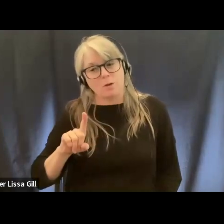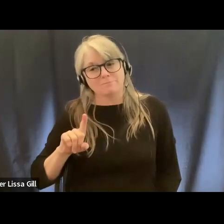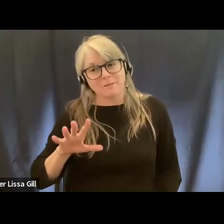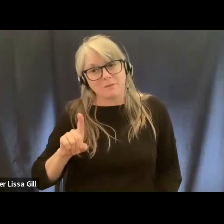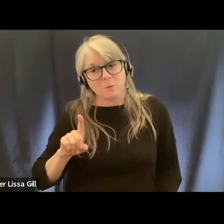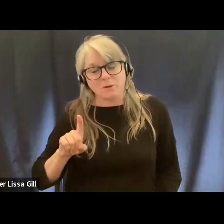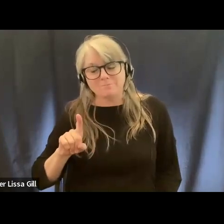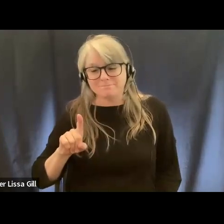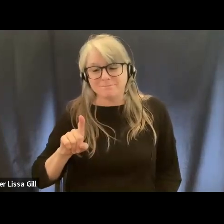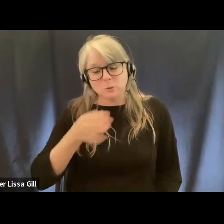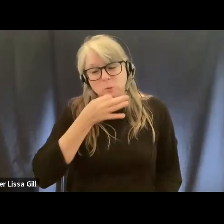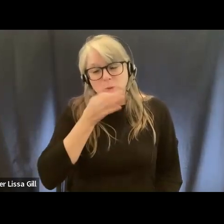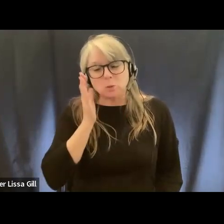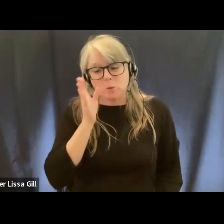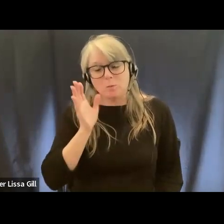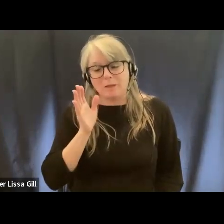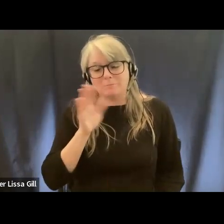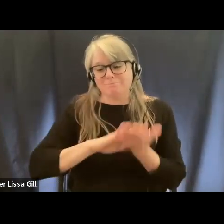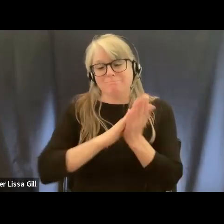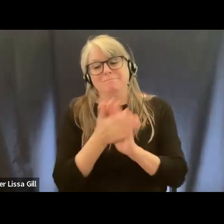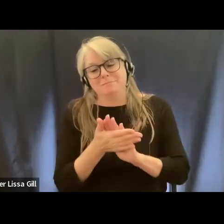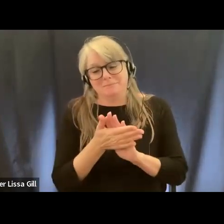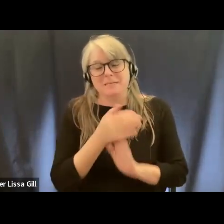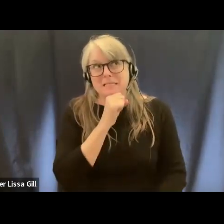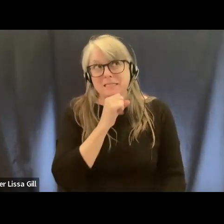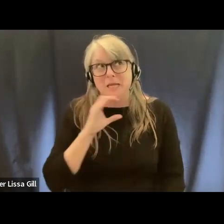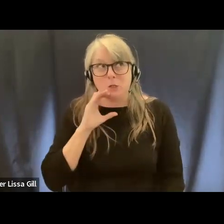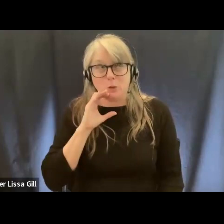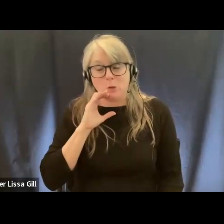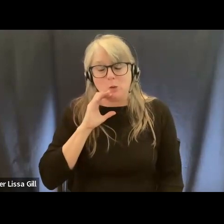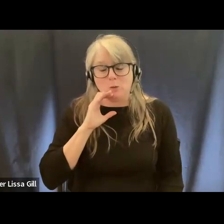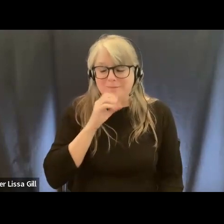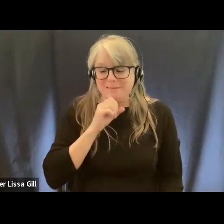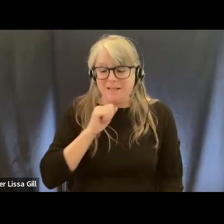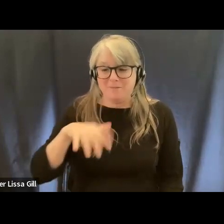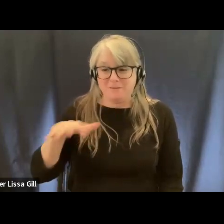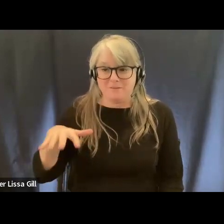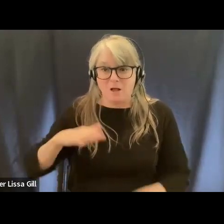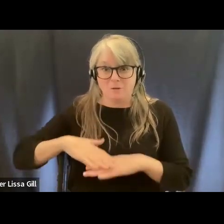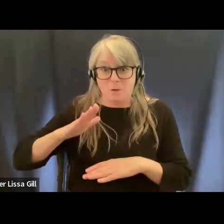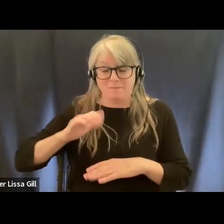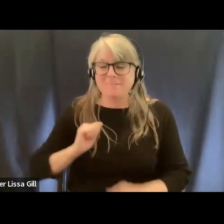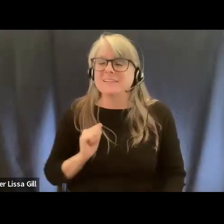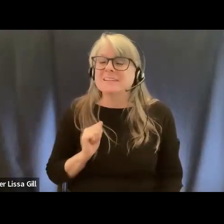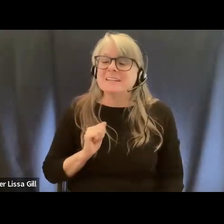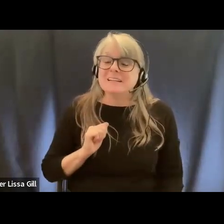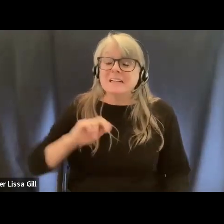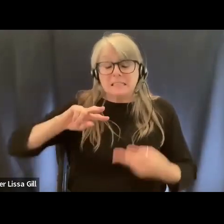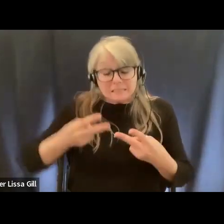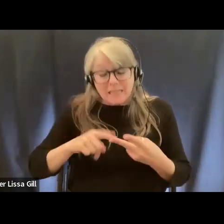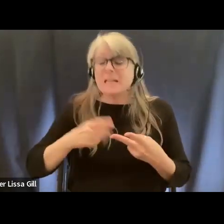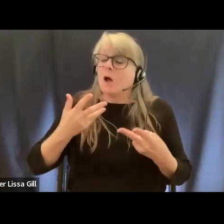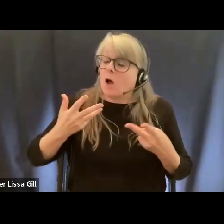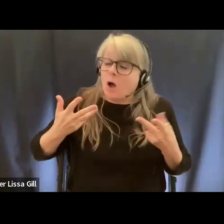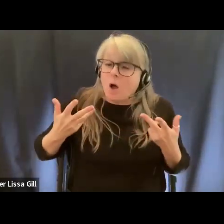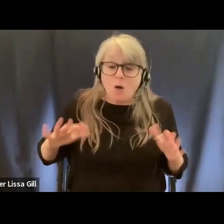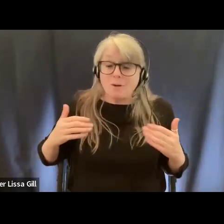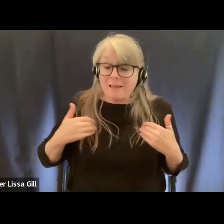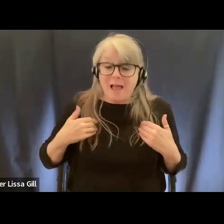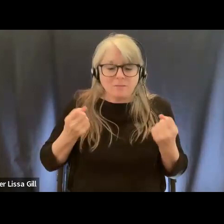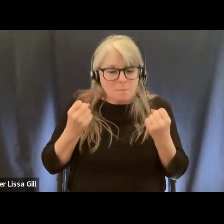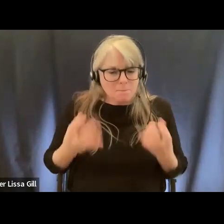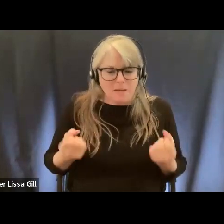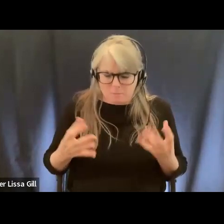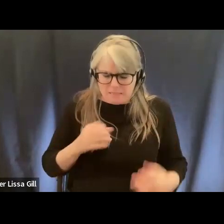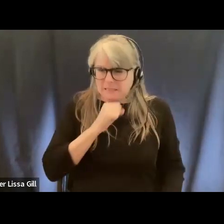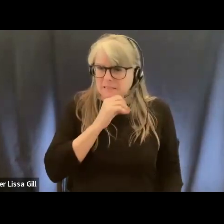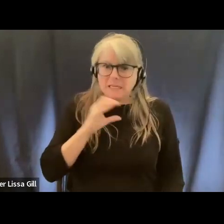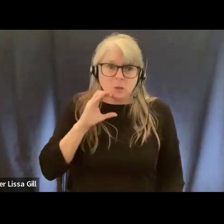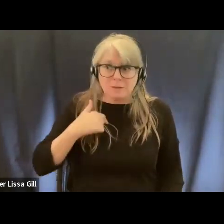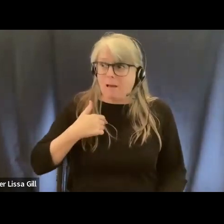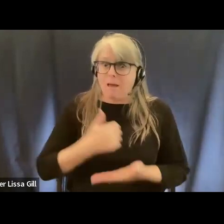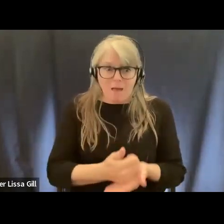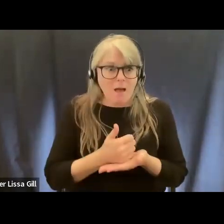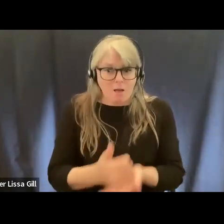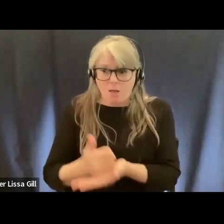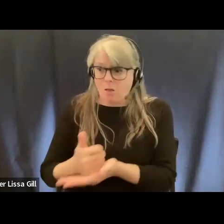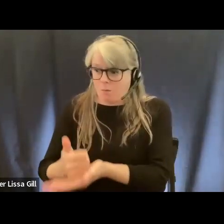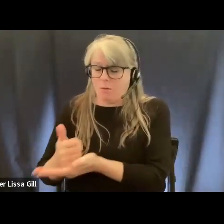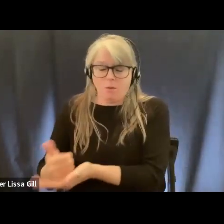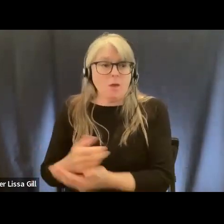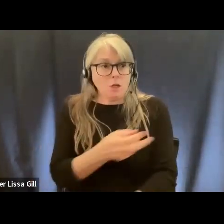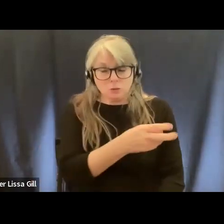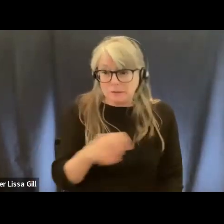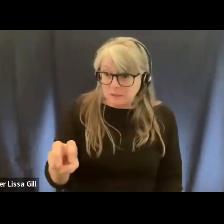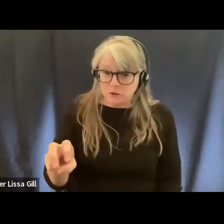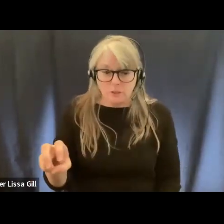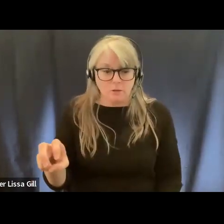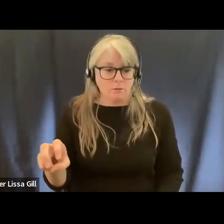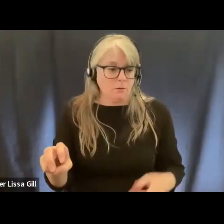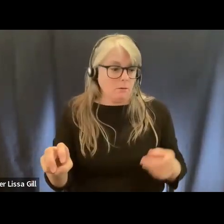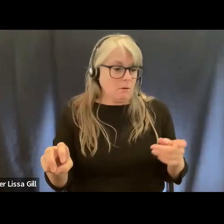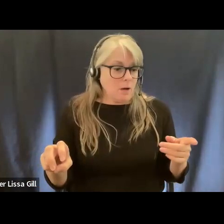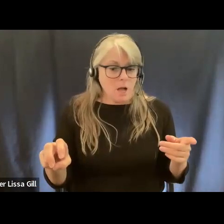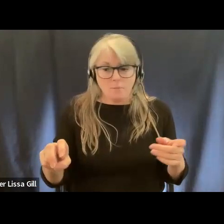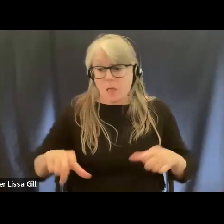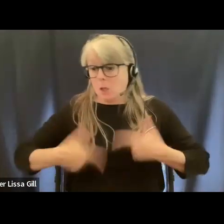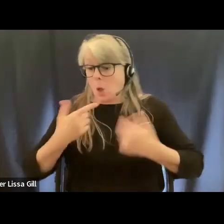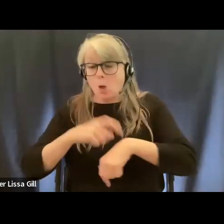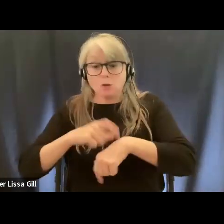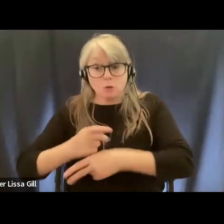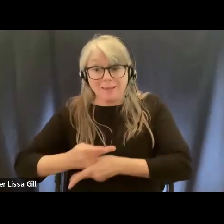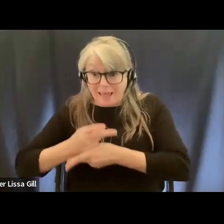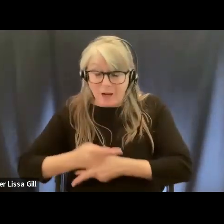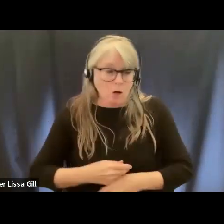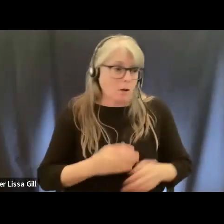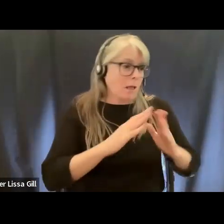And 2, I already have so many seniors that I help in transitioning into long-term care downsizing and so forth.